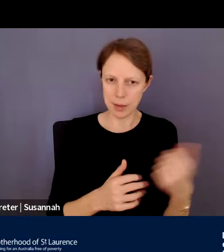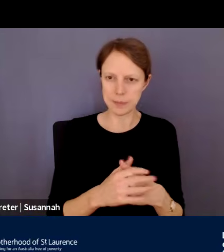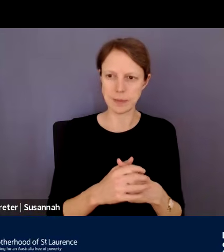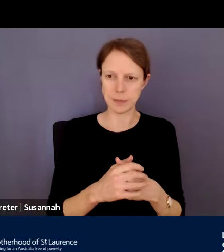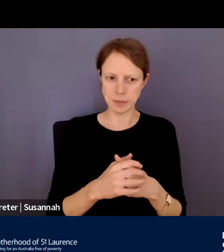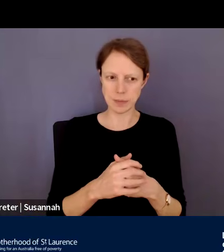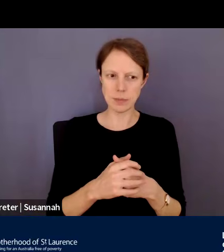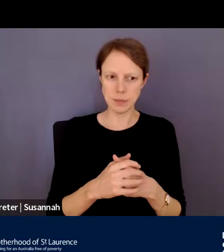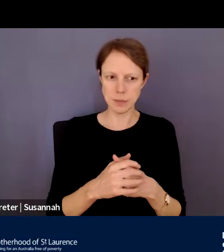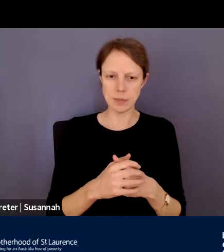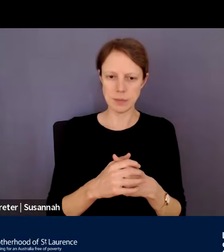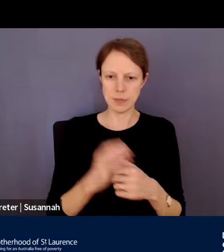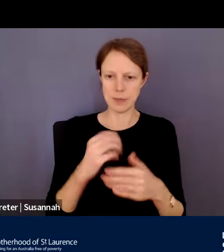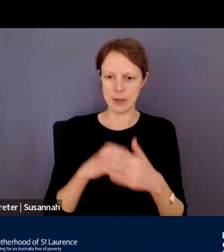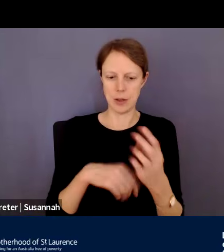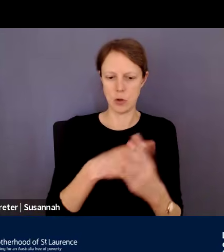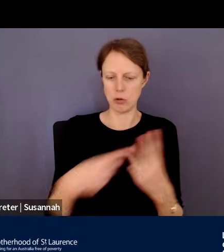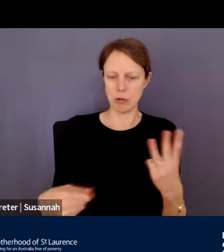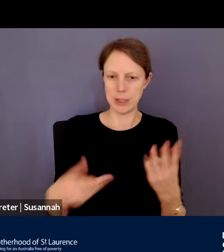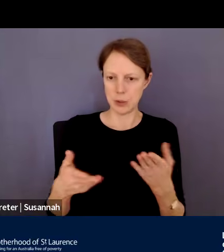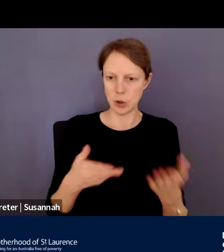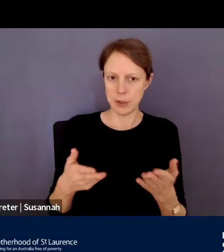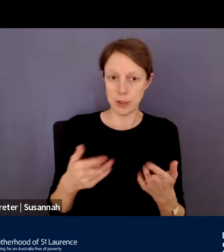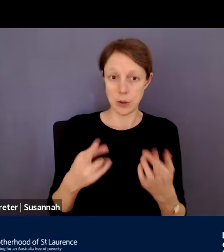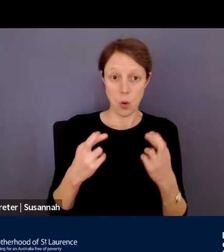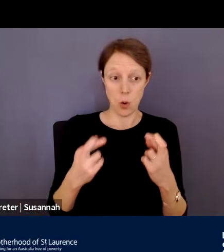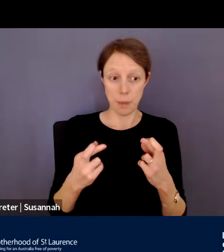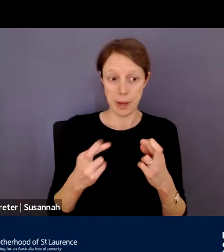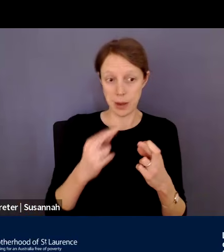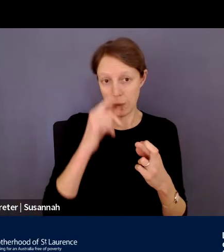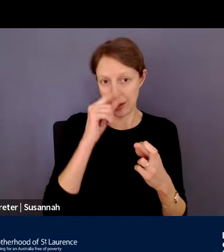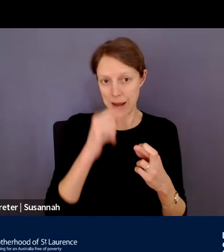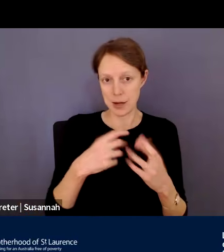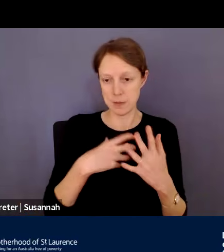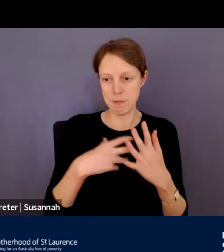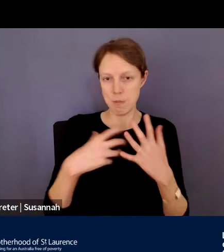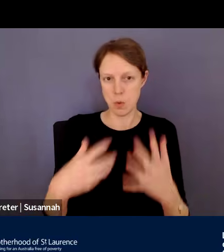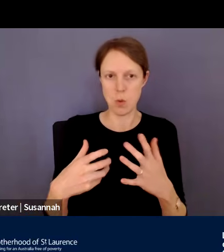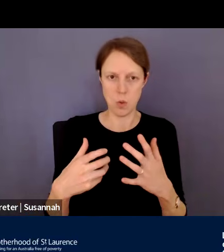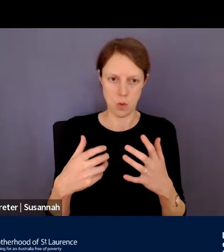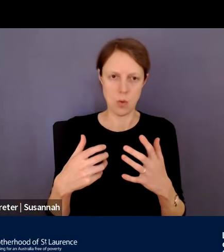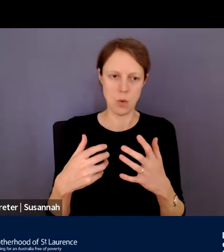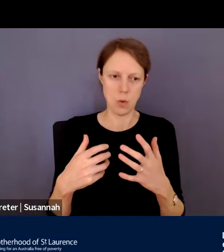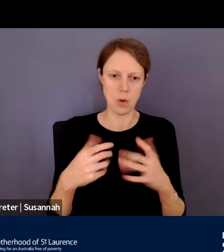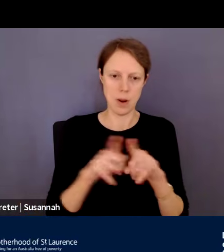and obviously - yeah. Hoping we'll be able to extend that further. But just as a small example